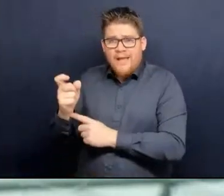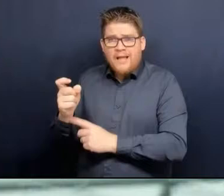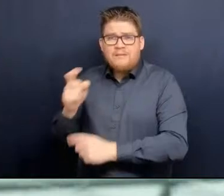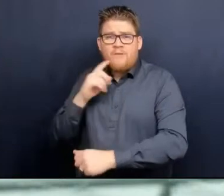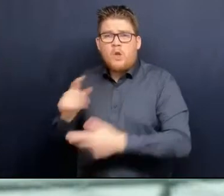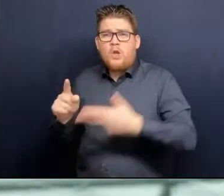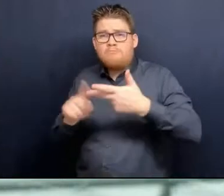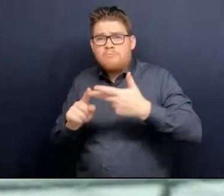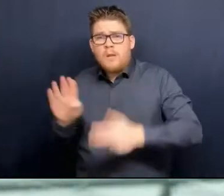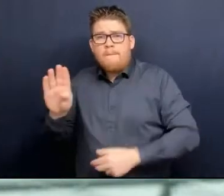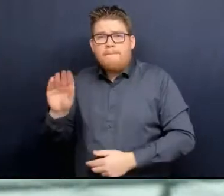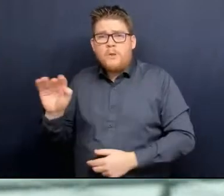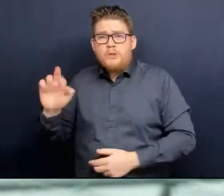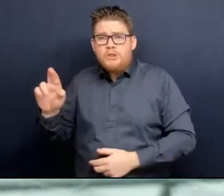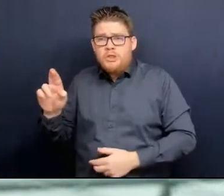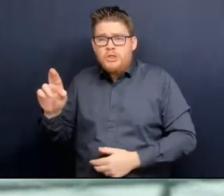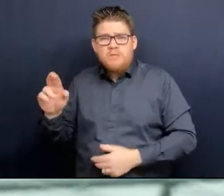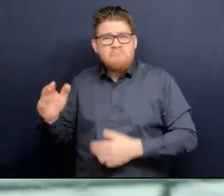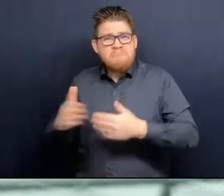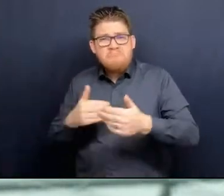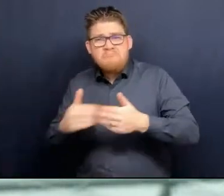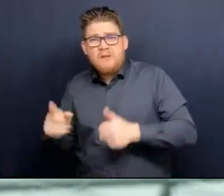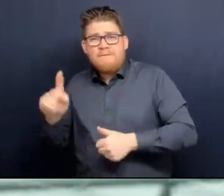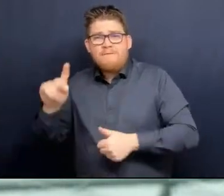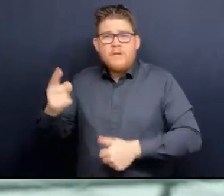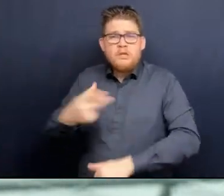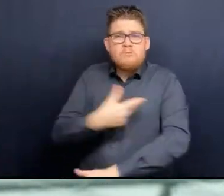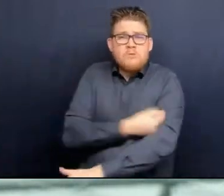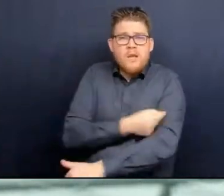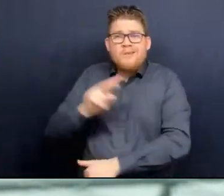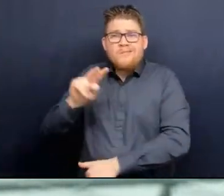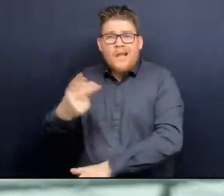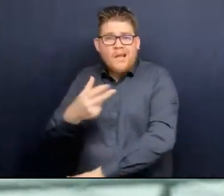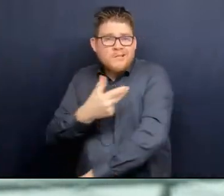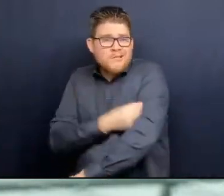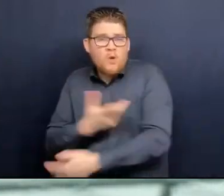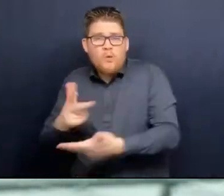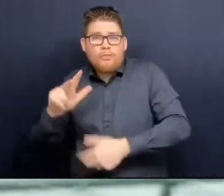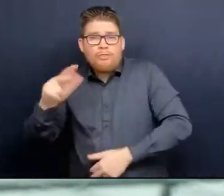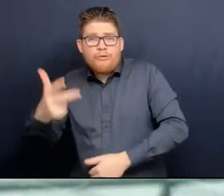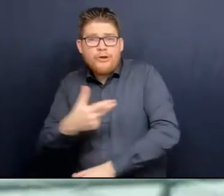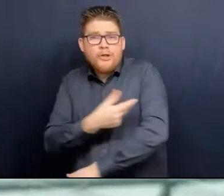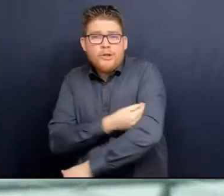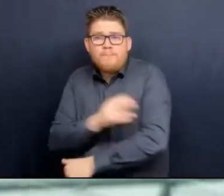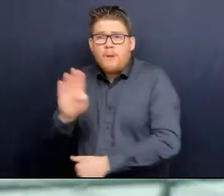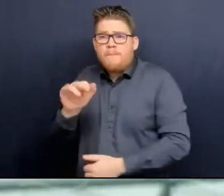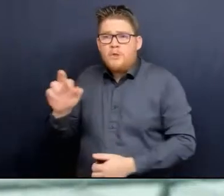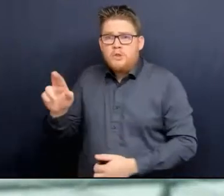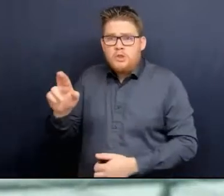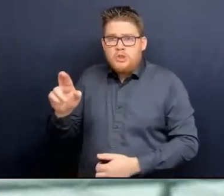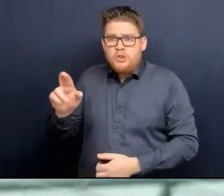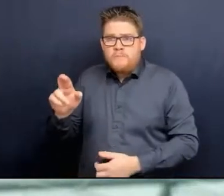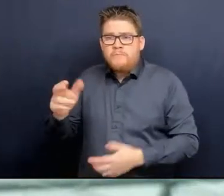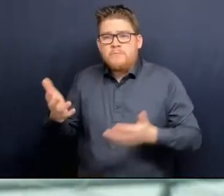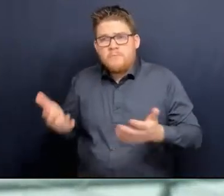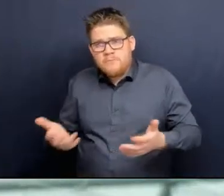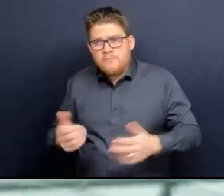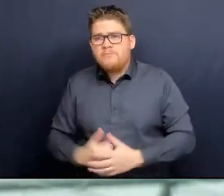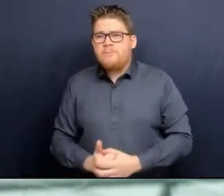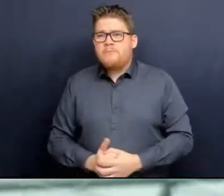you've had two doses of any other vaccines. So it is safe to mix and match. There is no need